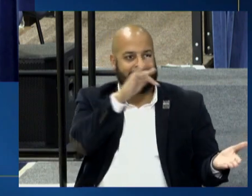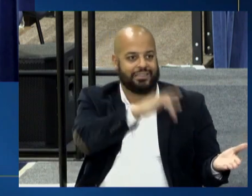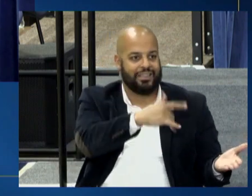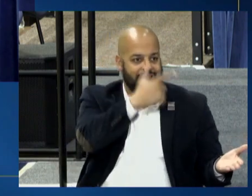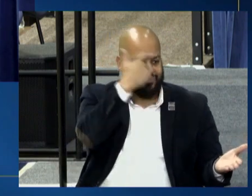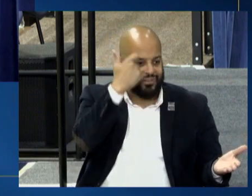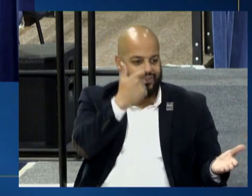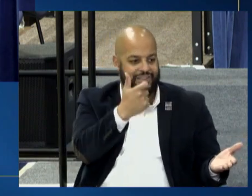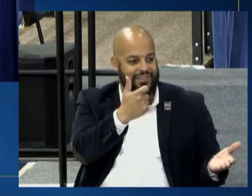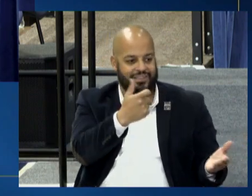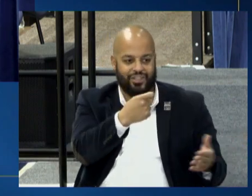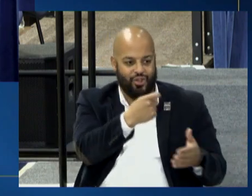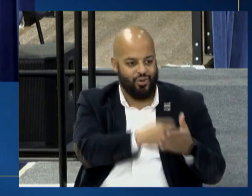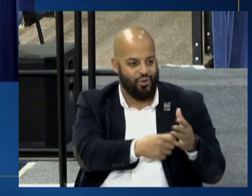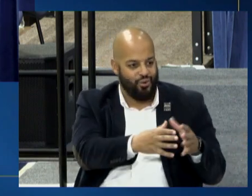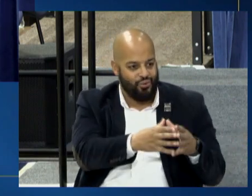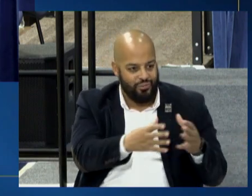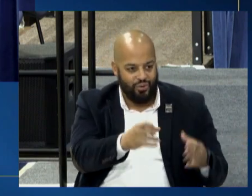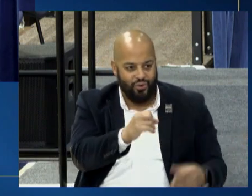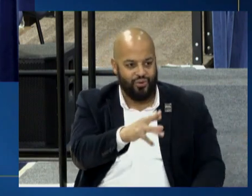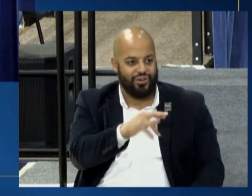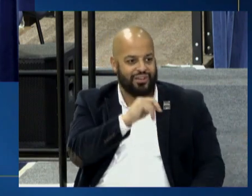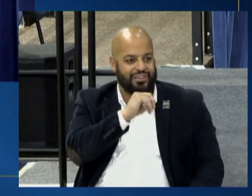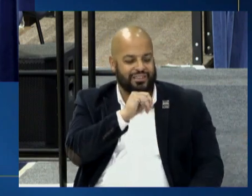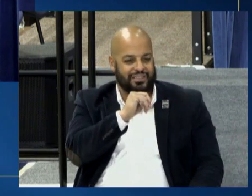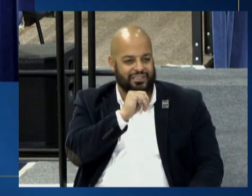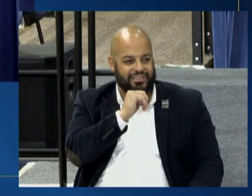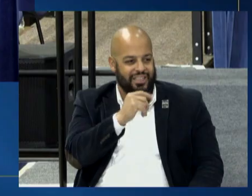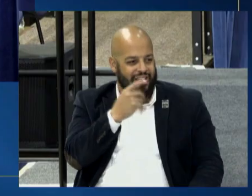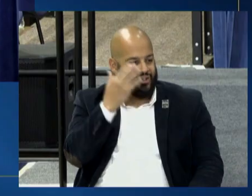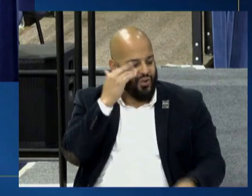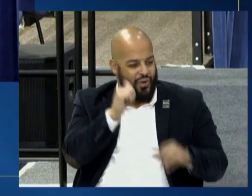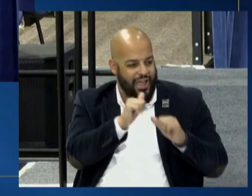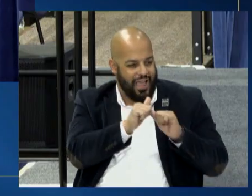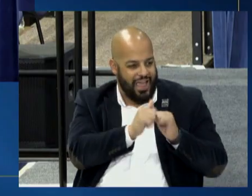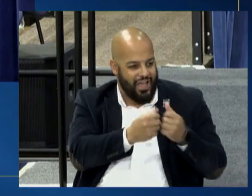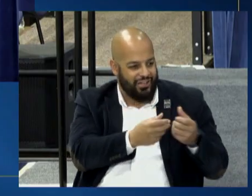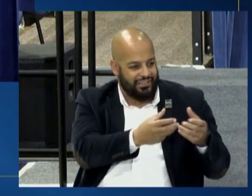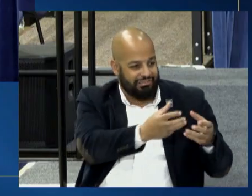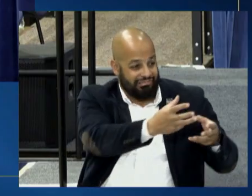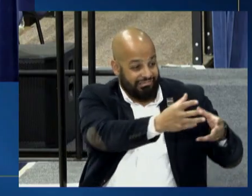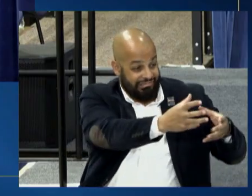prohibitive. Or there's just no mechanism to be able to distribute it as broadly as necessary."